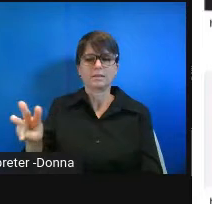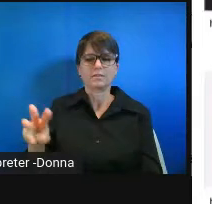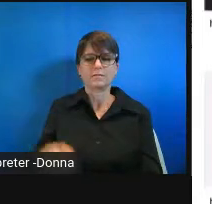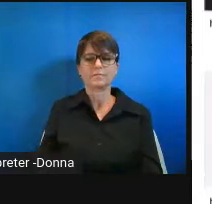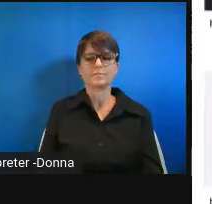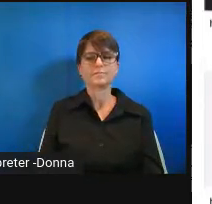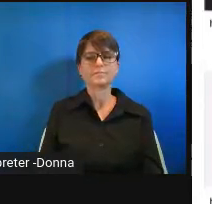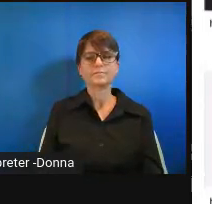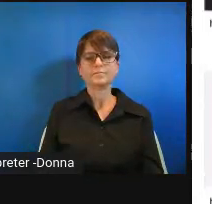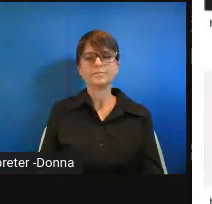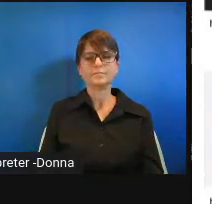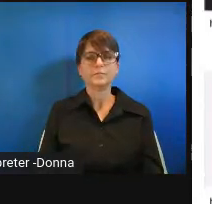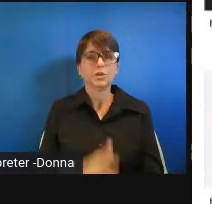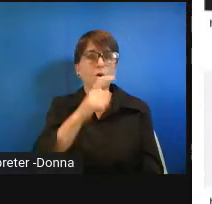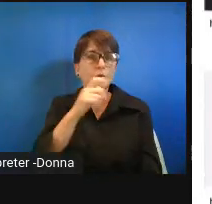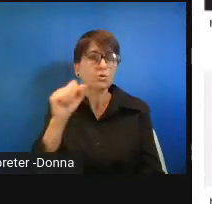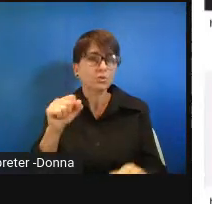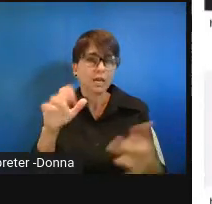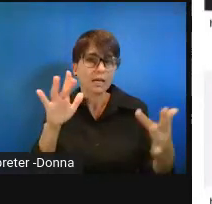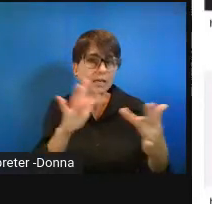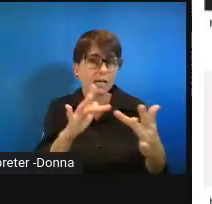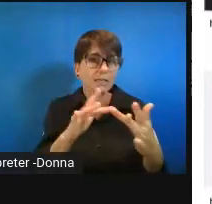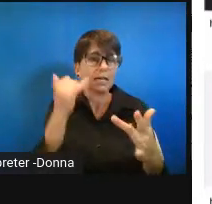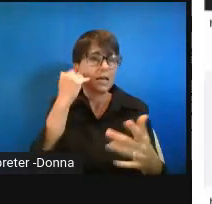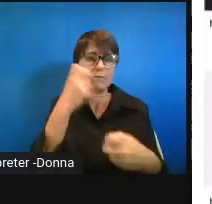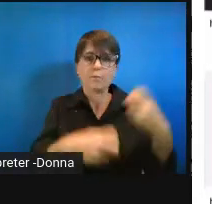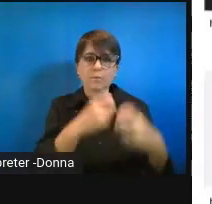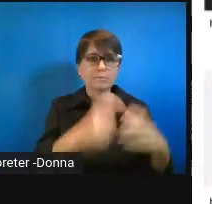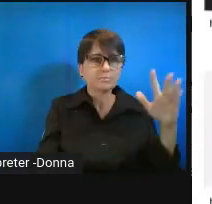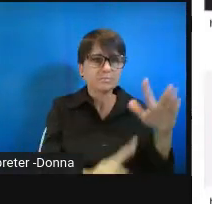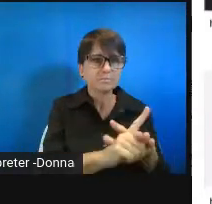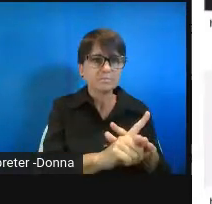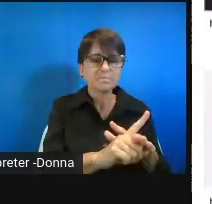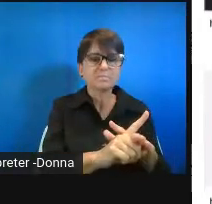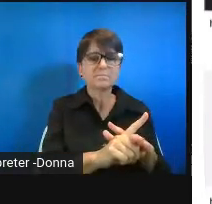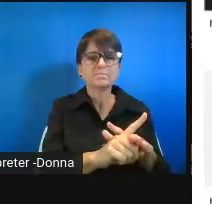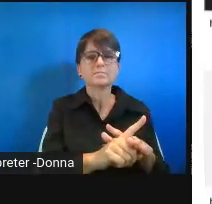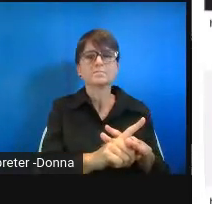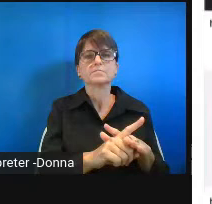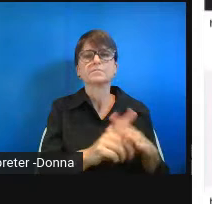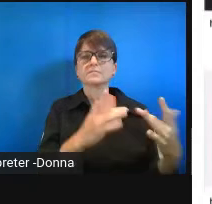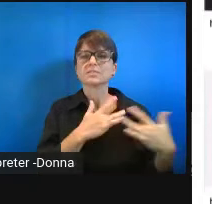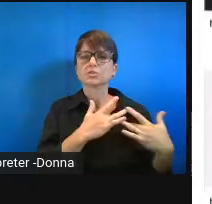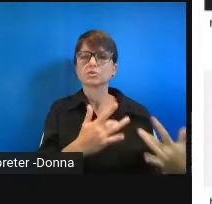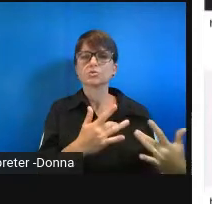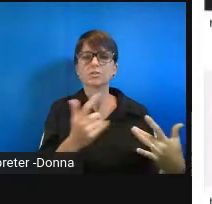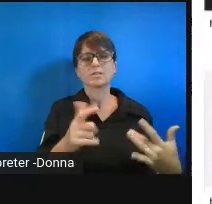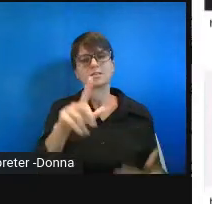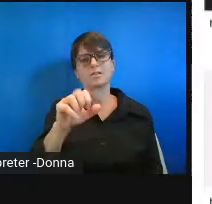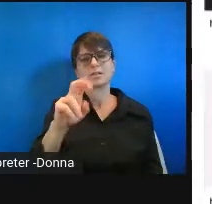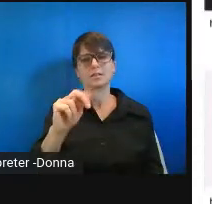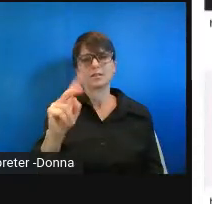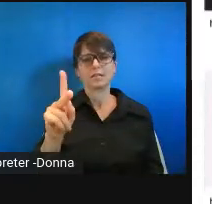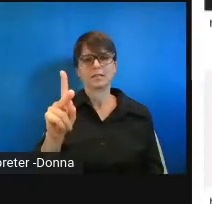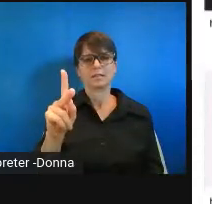And who to contact in case of problems. Usually, the link on this page is in the footer